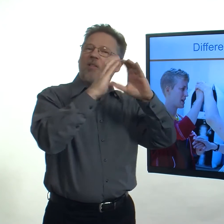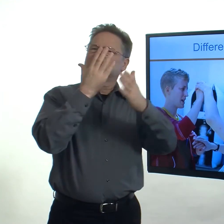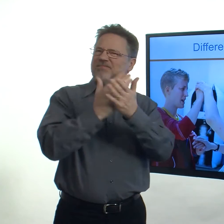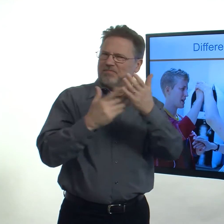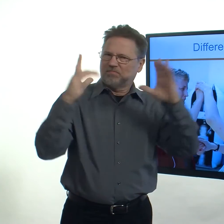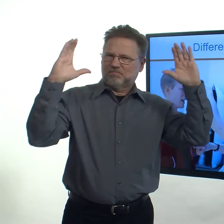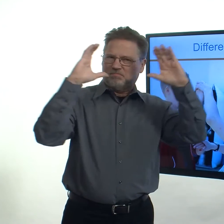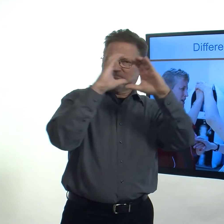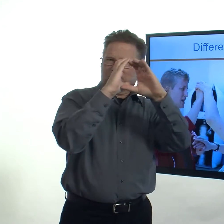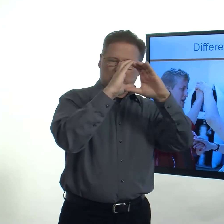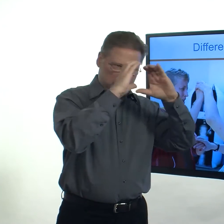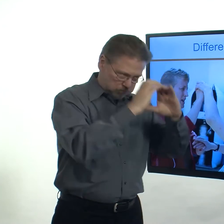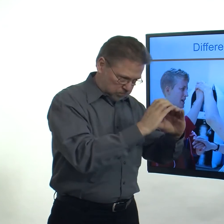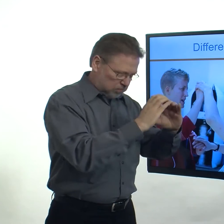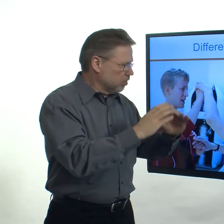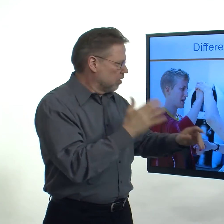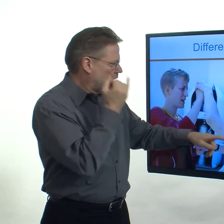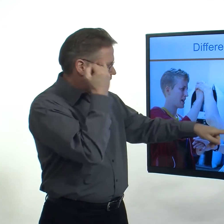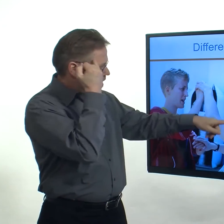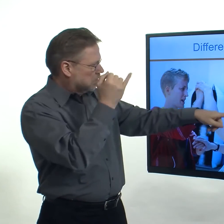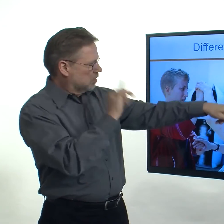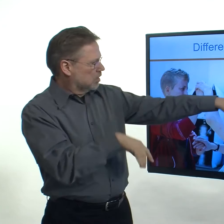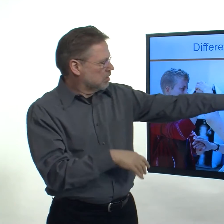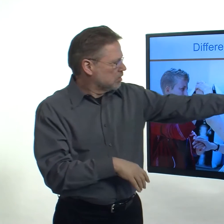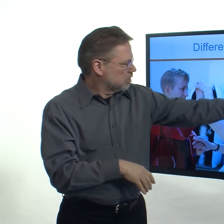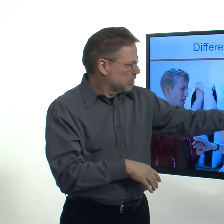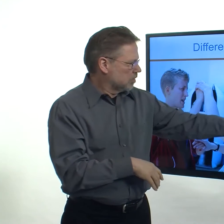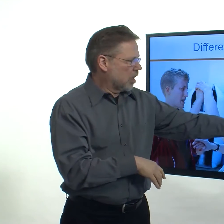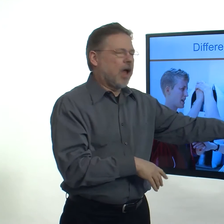see them. Some DeafBlind people have tunnel vision so they’ll do this.